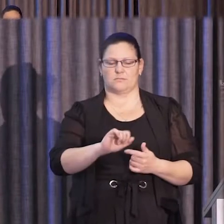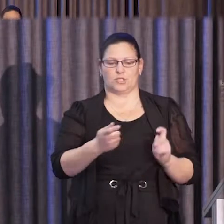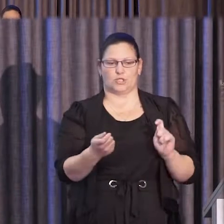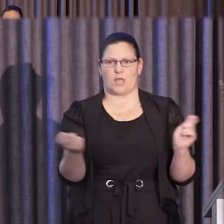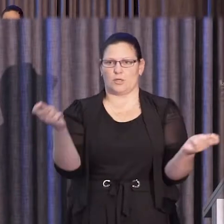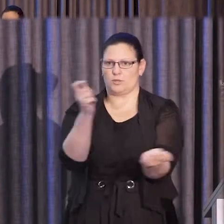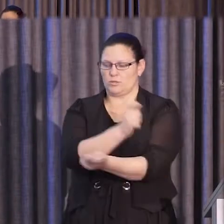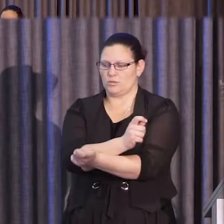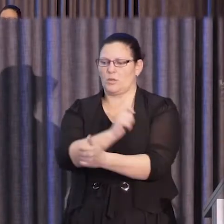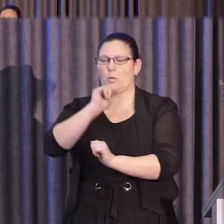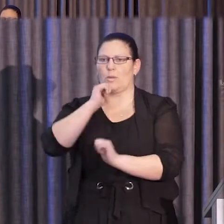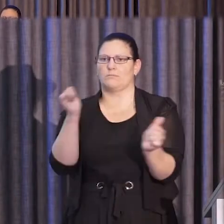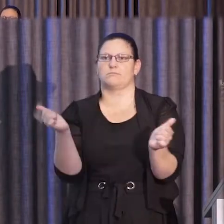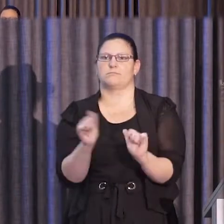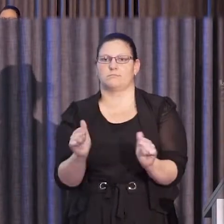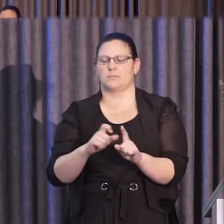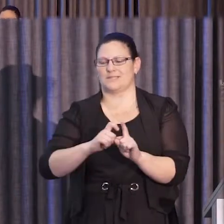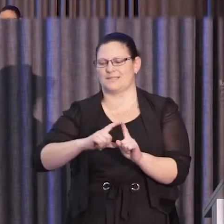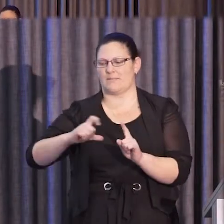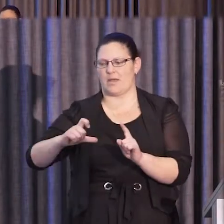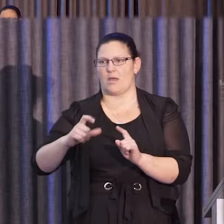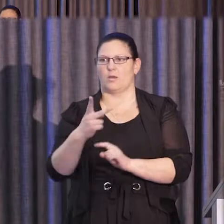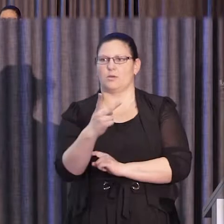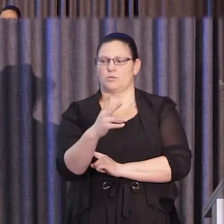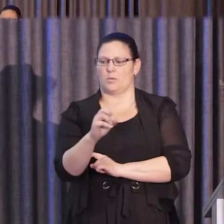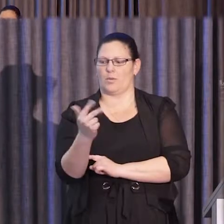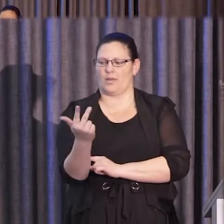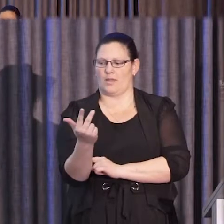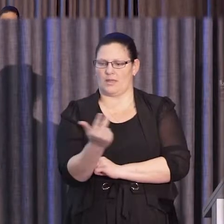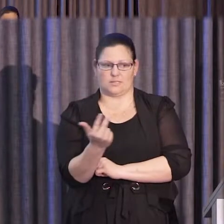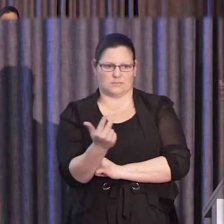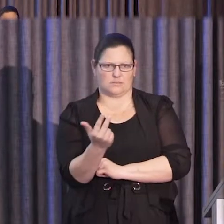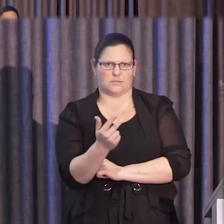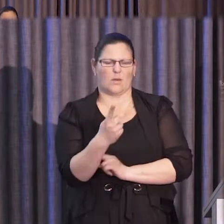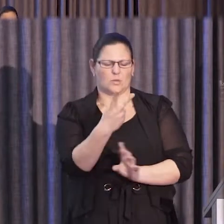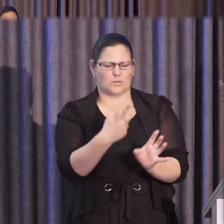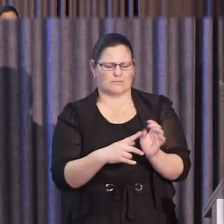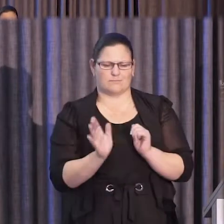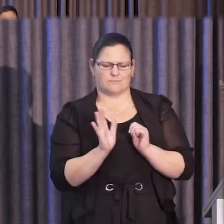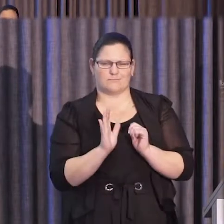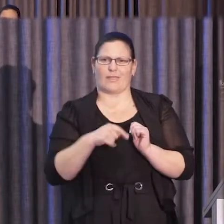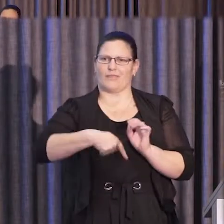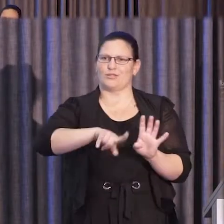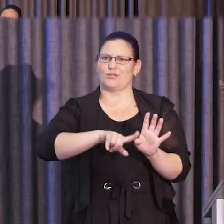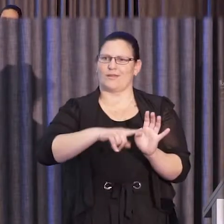be complete by December 2018, so sorry, not two years, it's actually about six months. So far I think we've just got